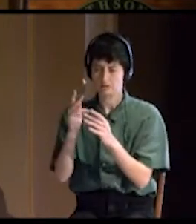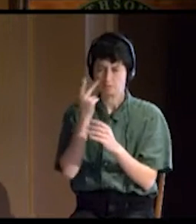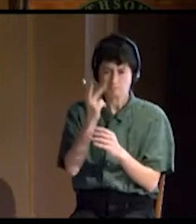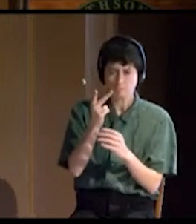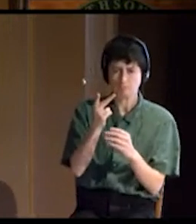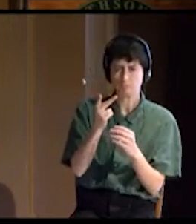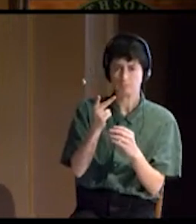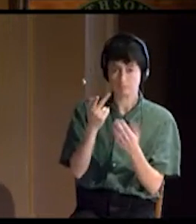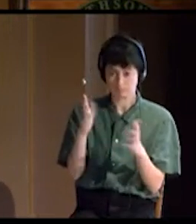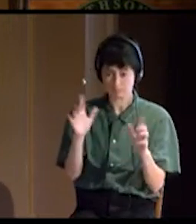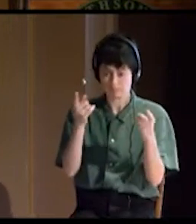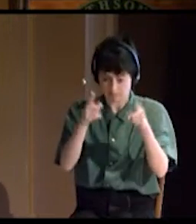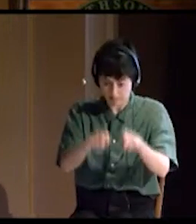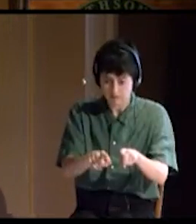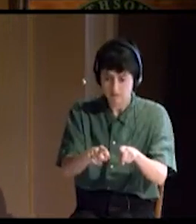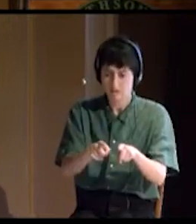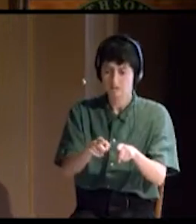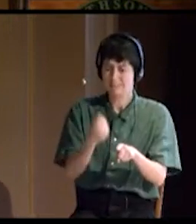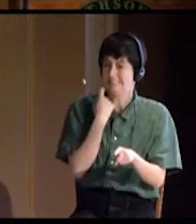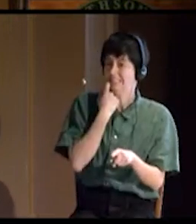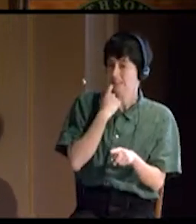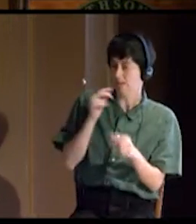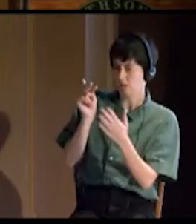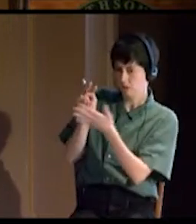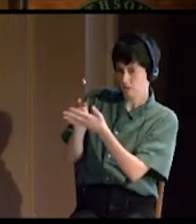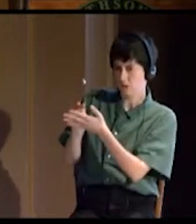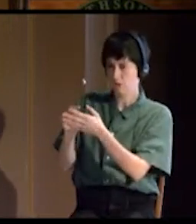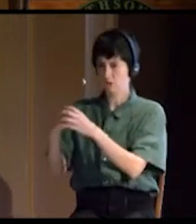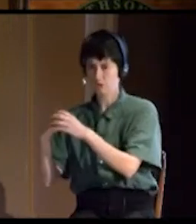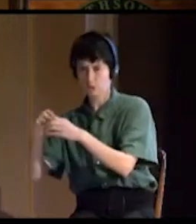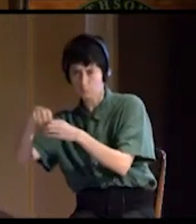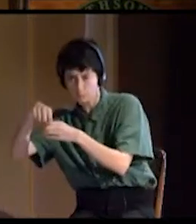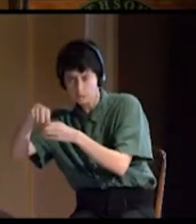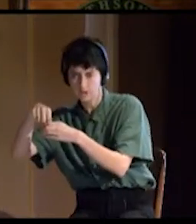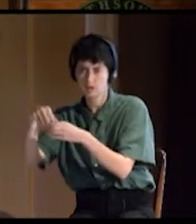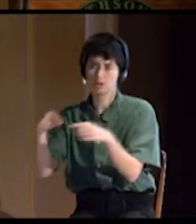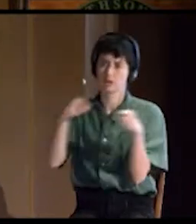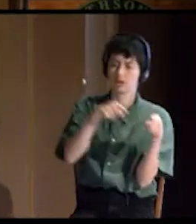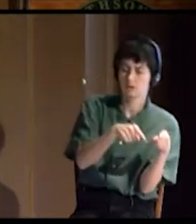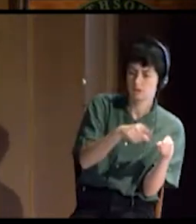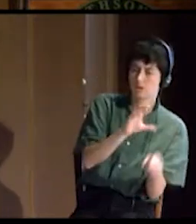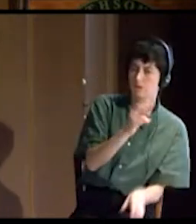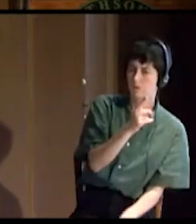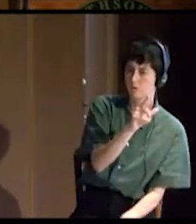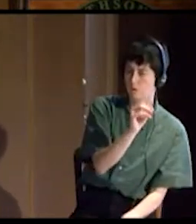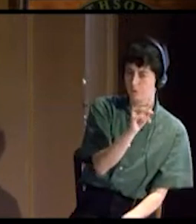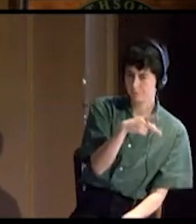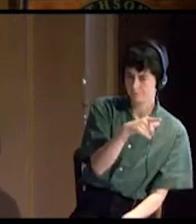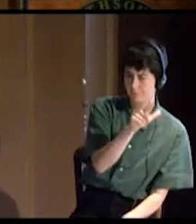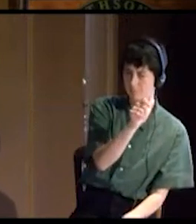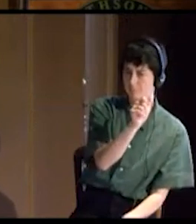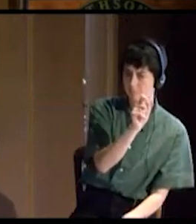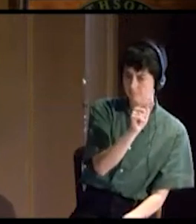and the nuclear ones we just looked at where each node is representing an ancestor with exactly two descendants coming off of it,